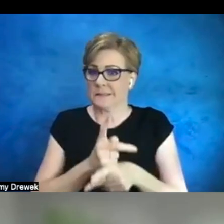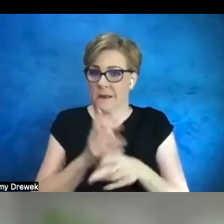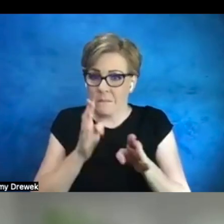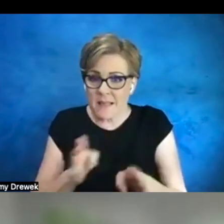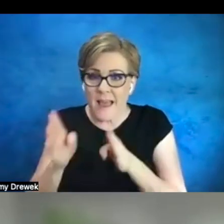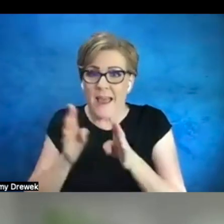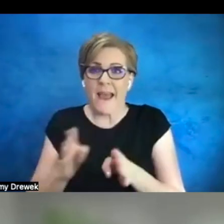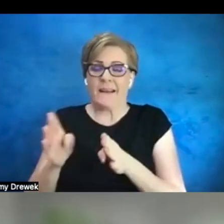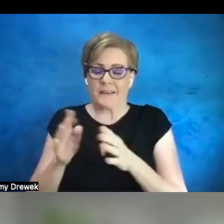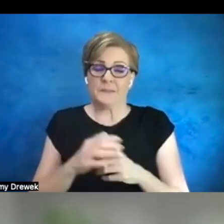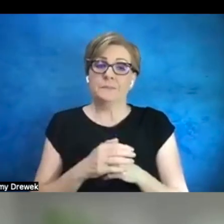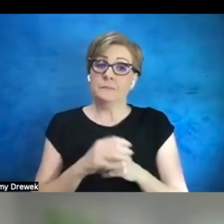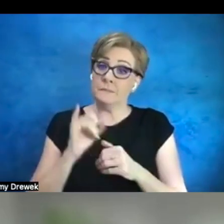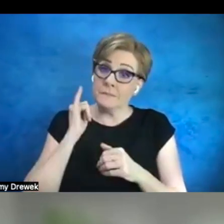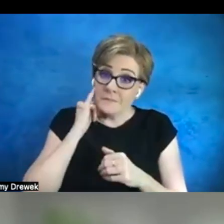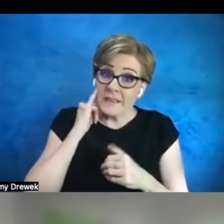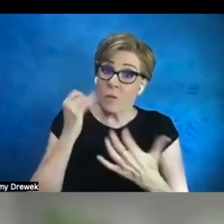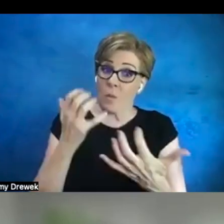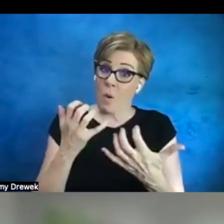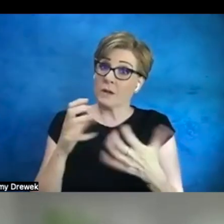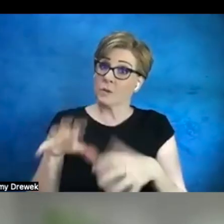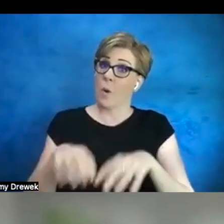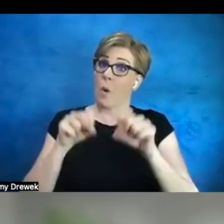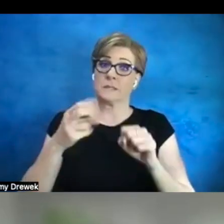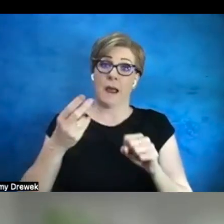If you're interested in a hybrid event, please let me know and I'd love to support